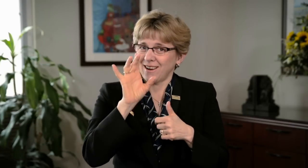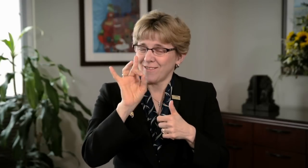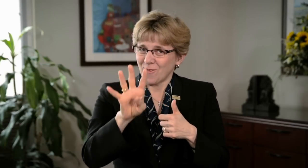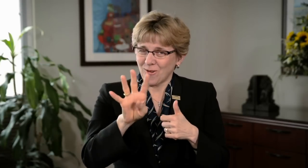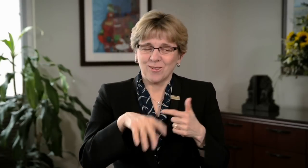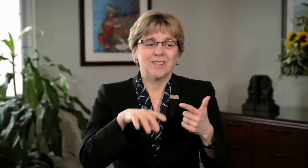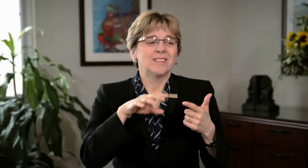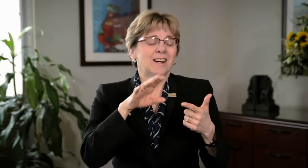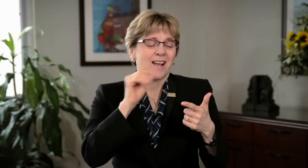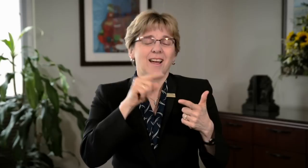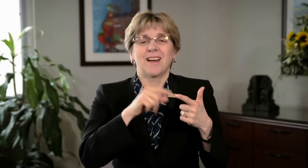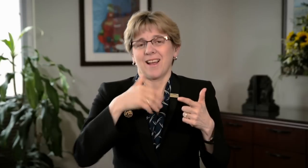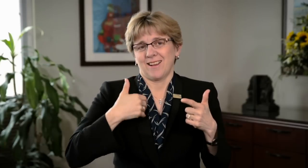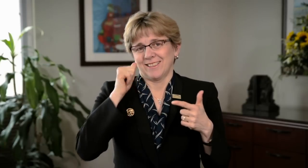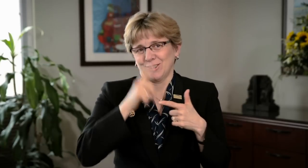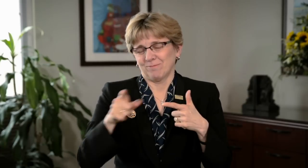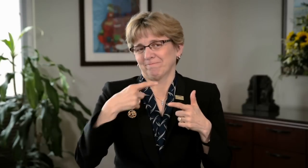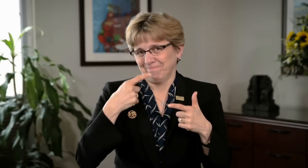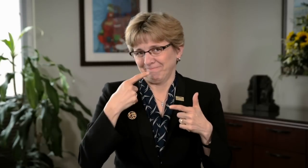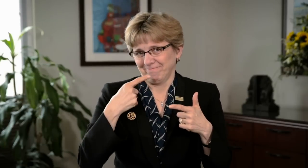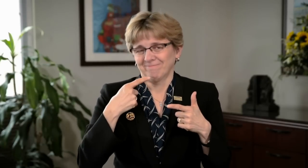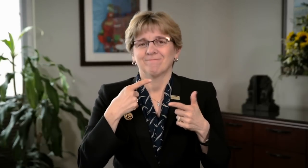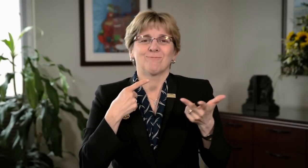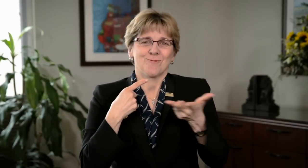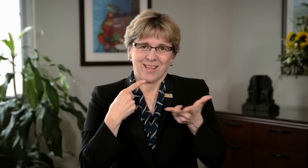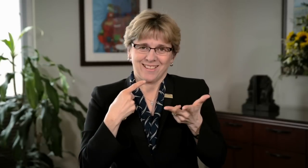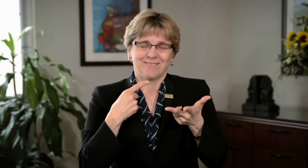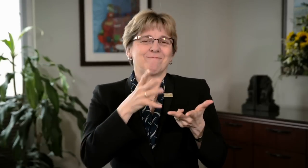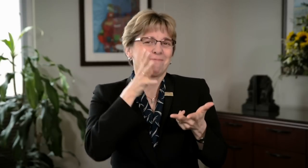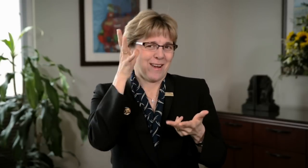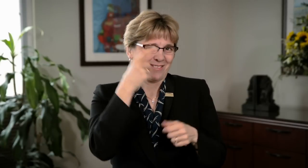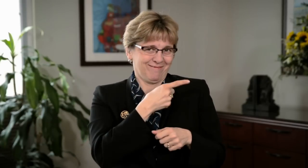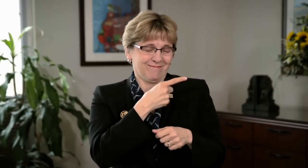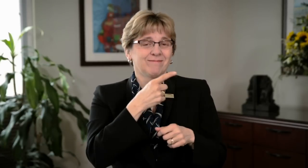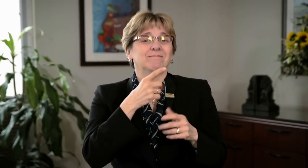Gallaudet in '84. And a hearing younger sister. It was the three of us and our parents.